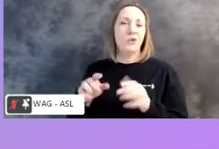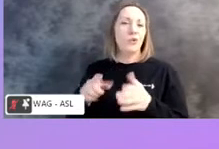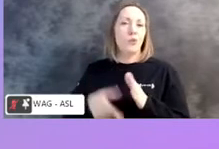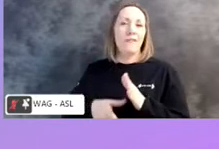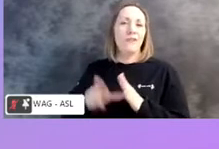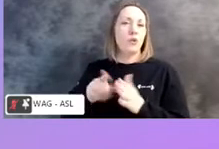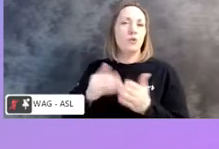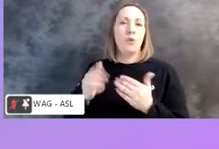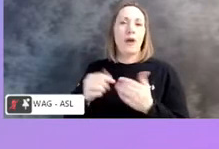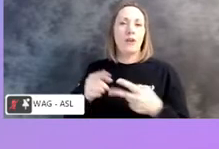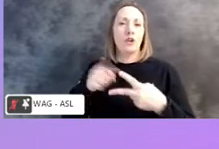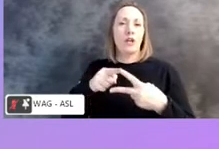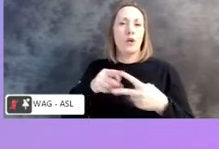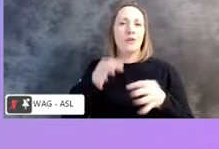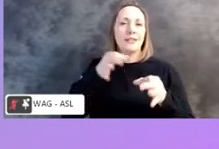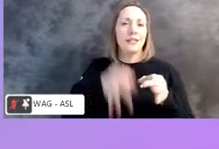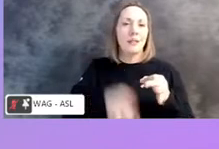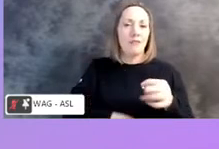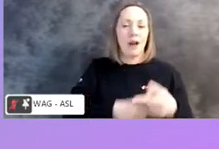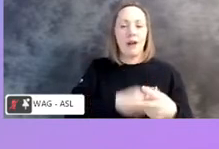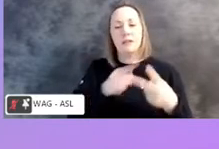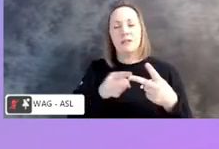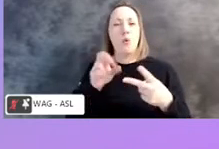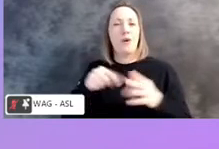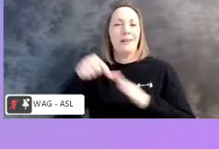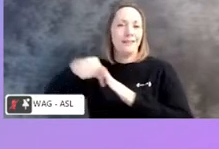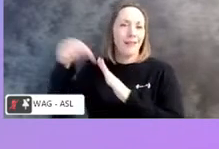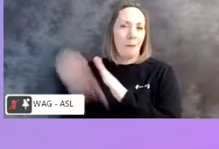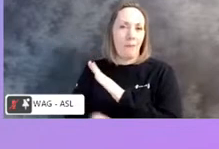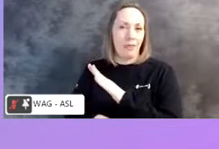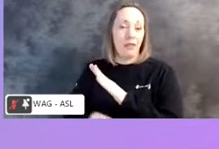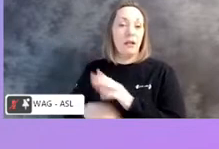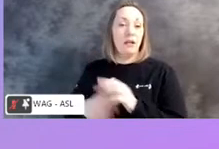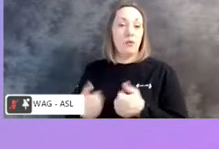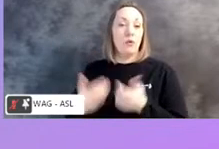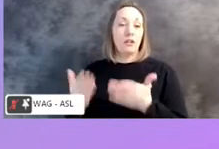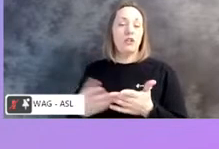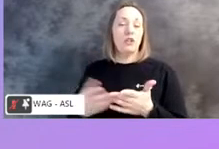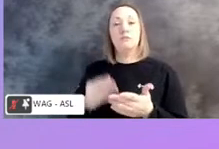approach engaging bodies is the public that we take the